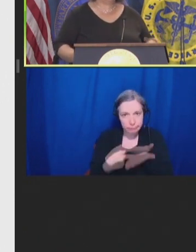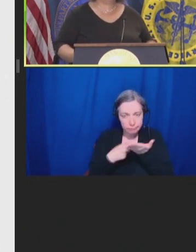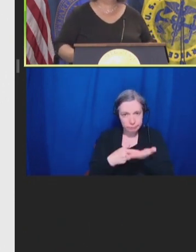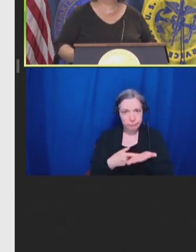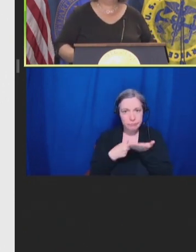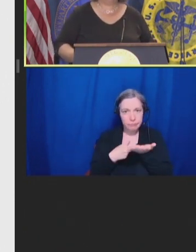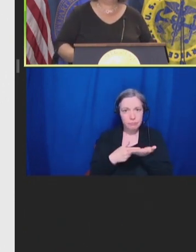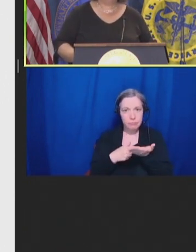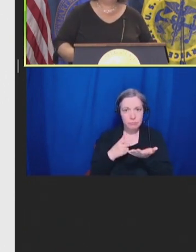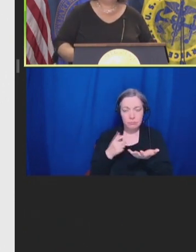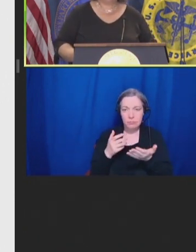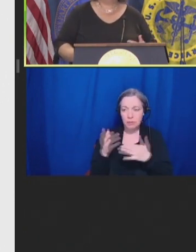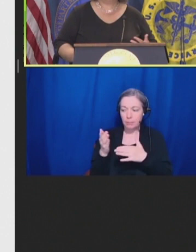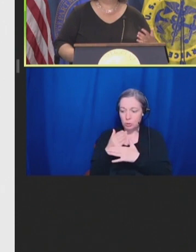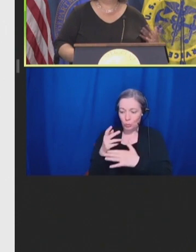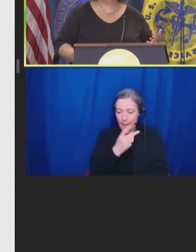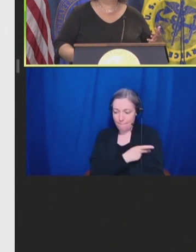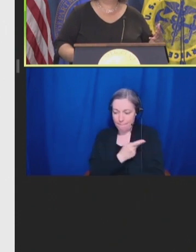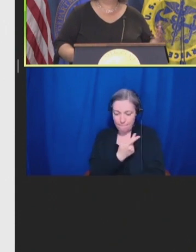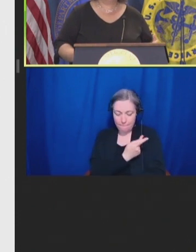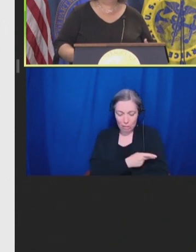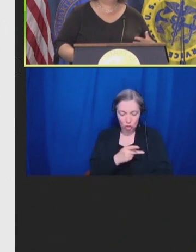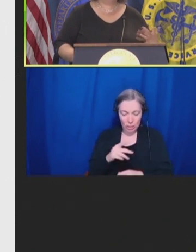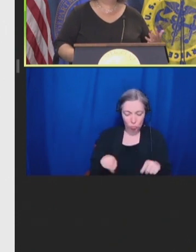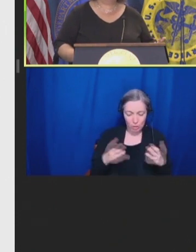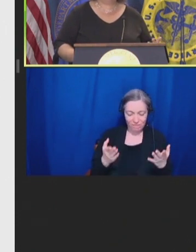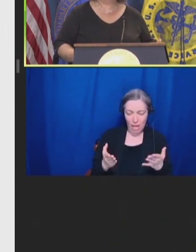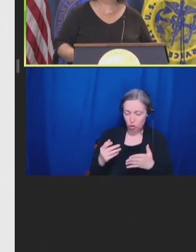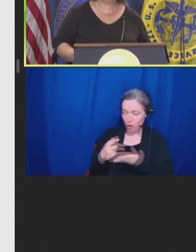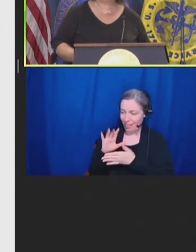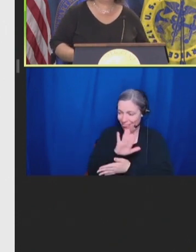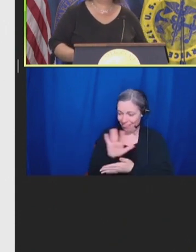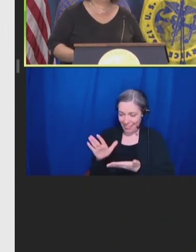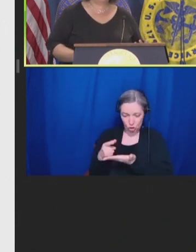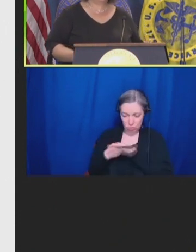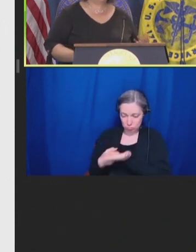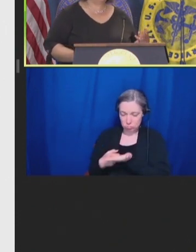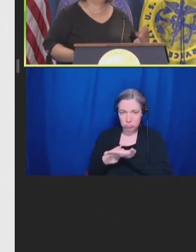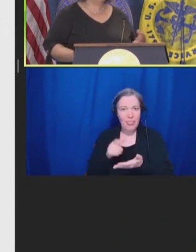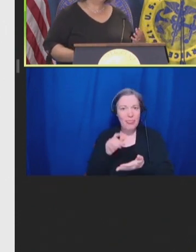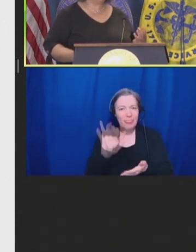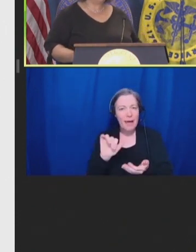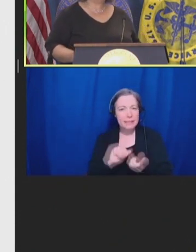and a provider is the number one way to motivate towards vaccine. It really is the place where